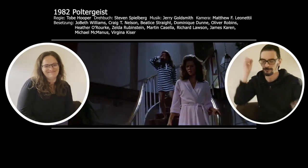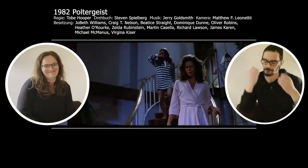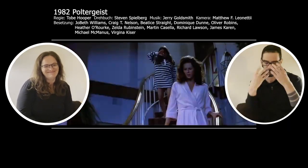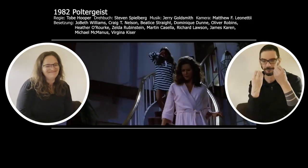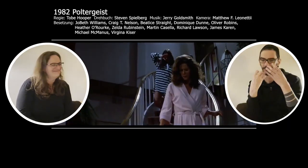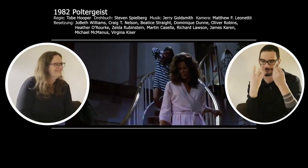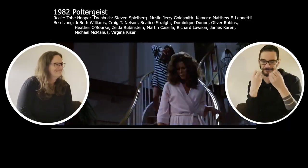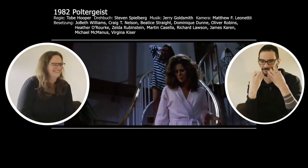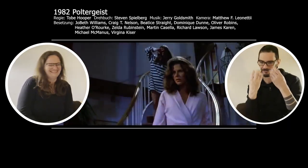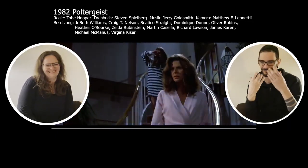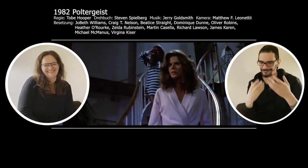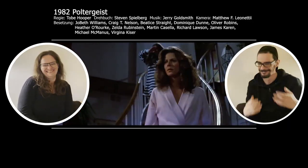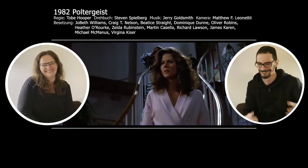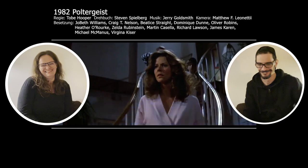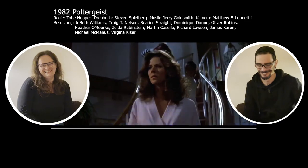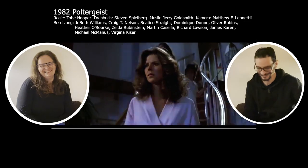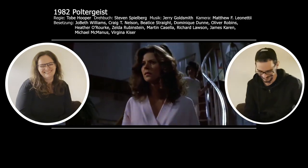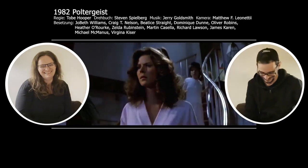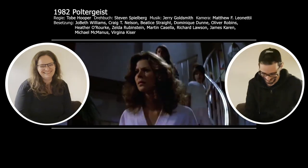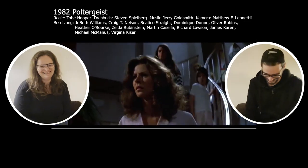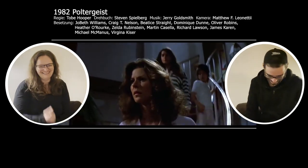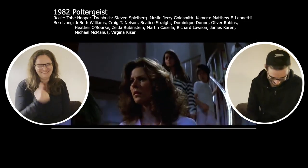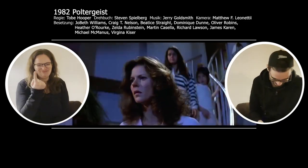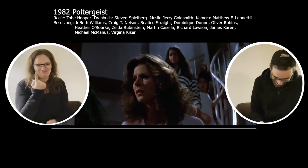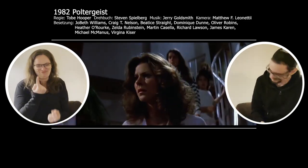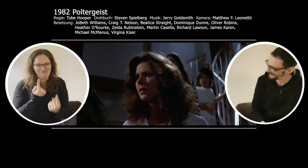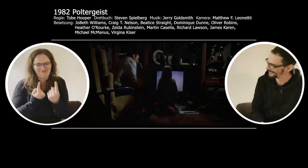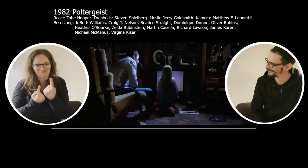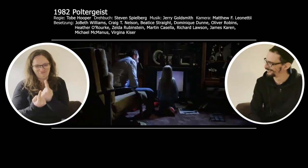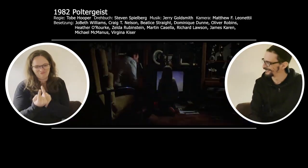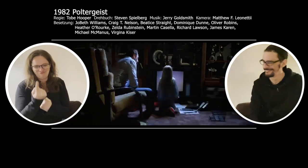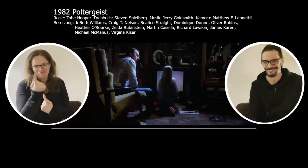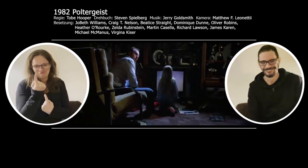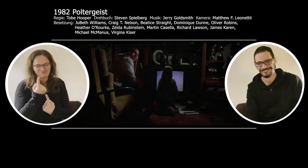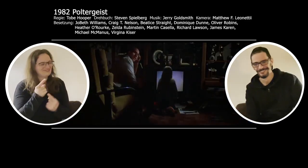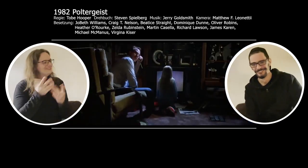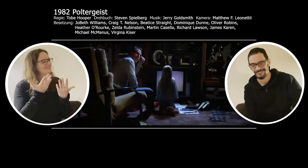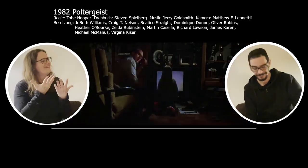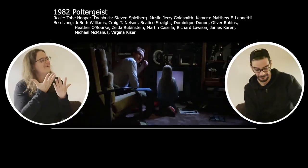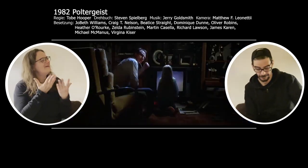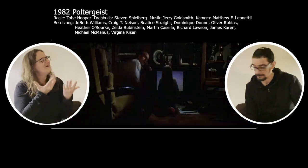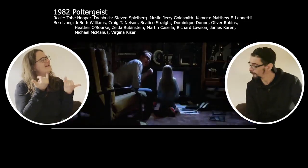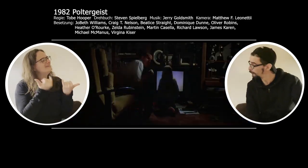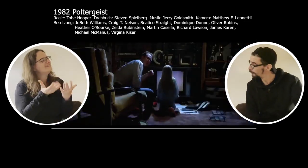She gently brushes her hair back and the shimmering is in full swing. Now they all march in.